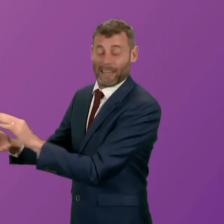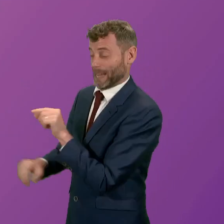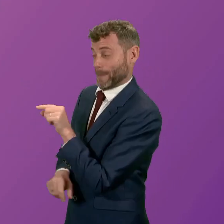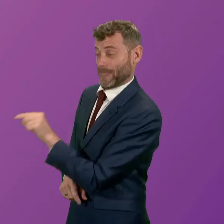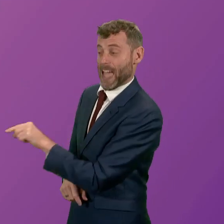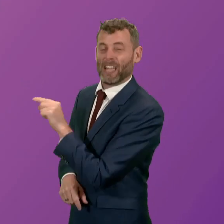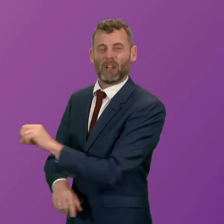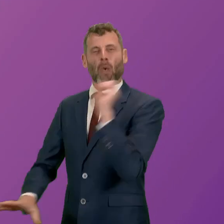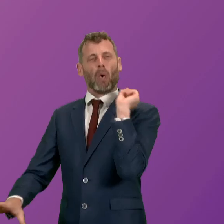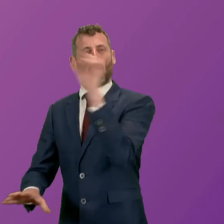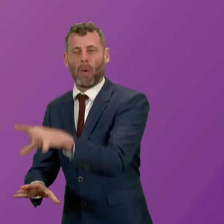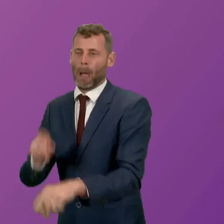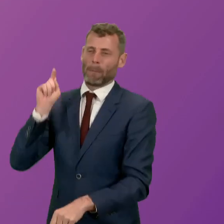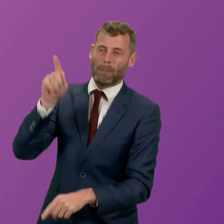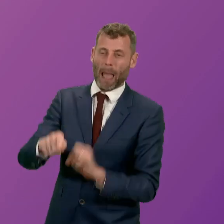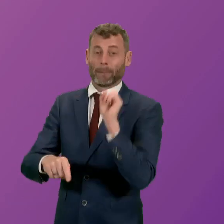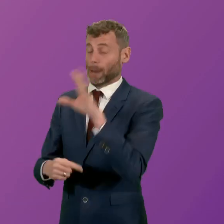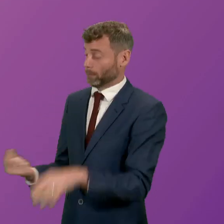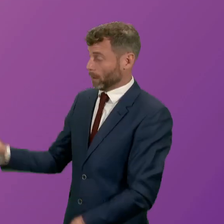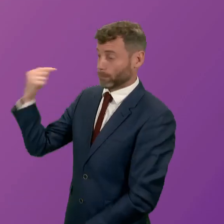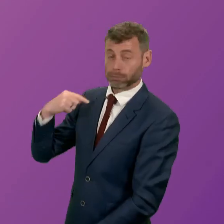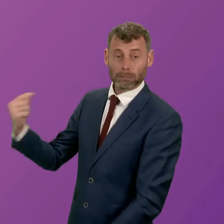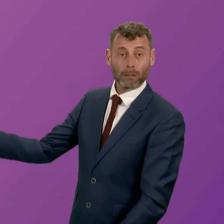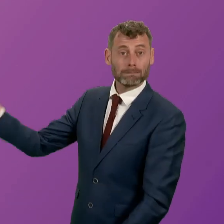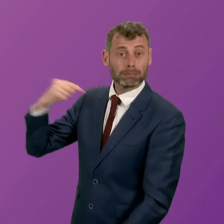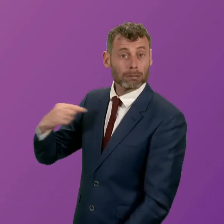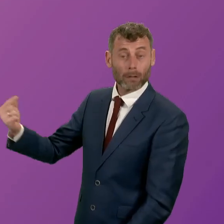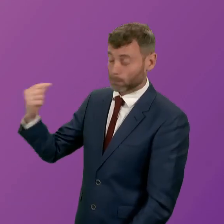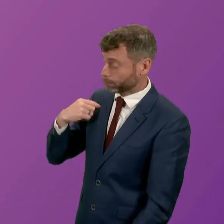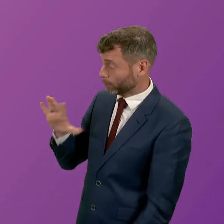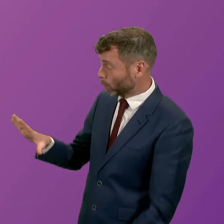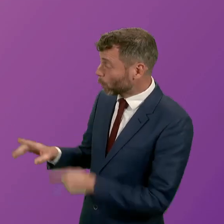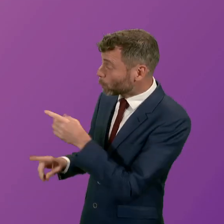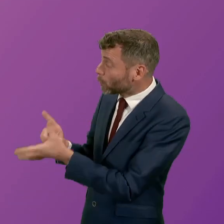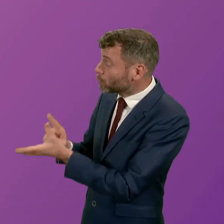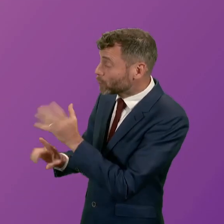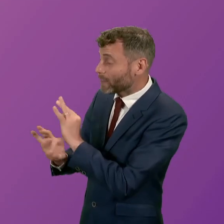throwing insults around and contributing nothing—I am going to deliver for the people of Scotland.